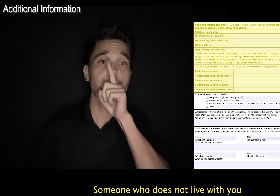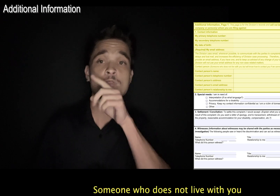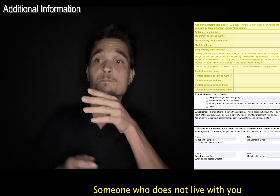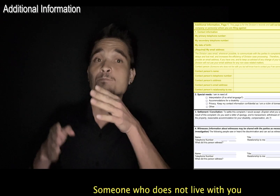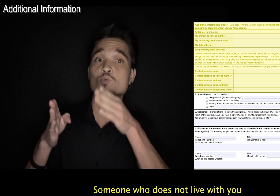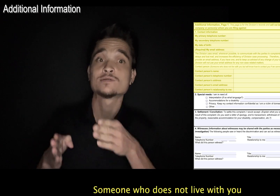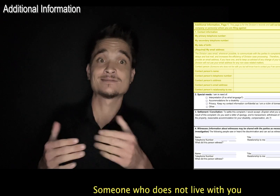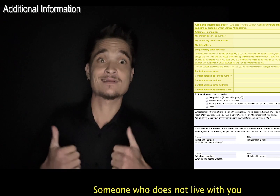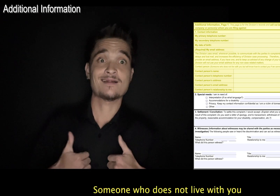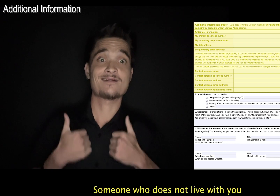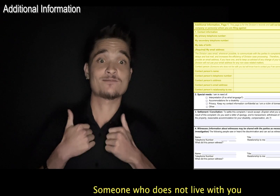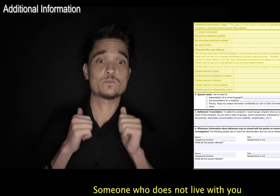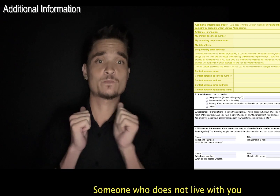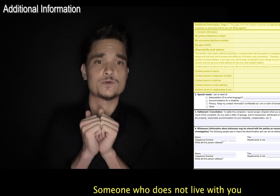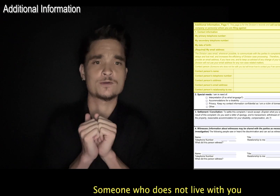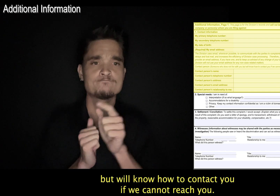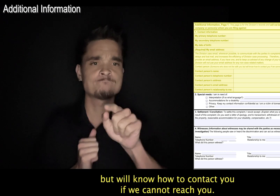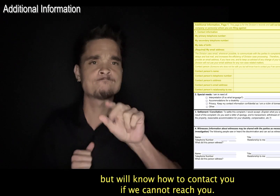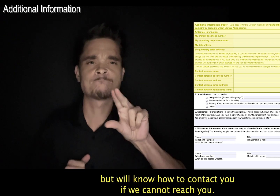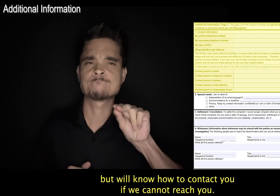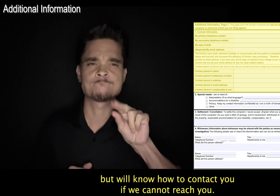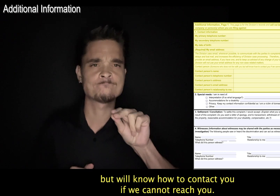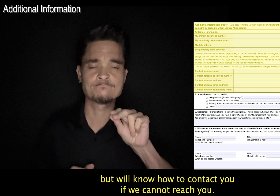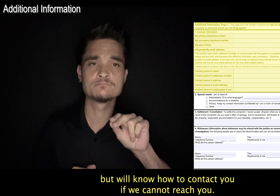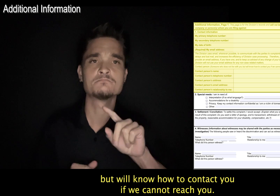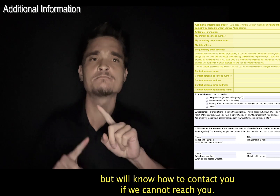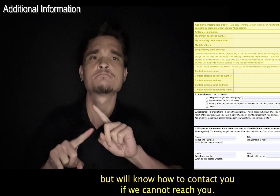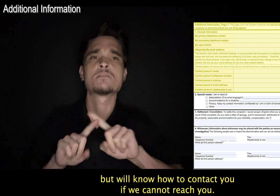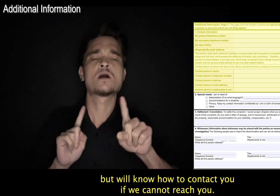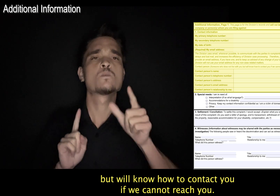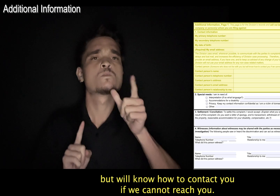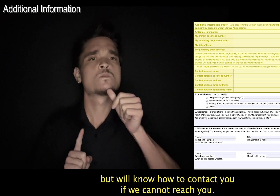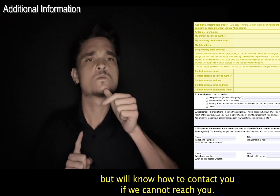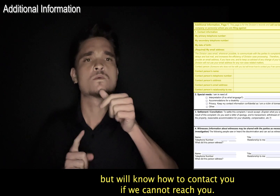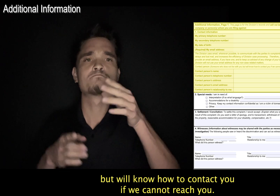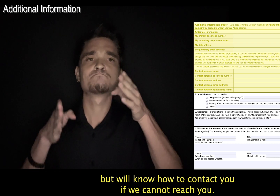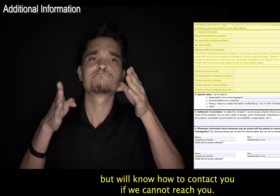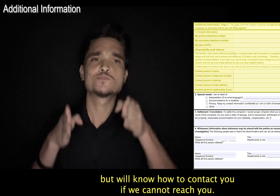Someone who does not live with you but will know how to contact you if we cannot reach you.